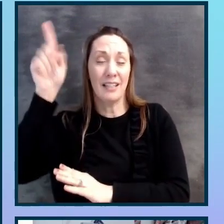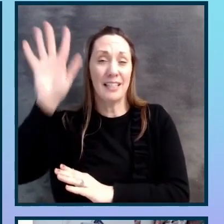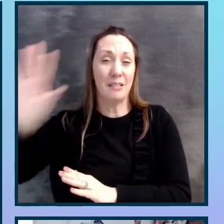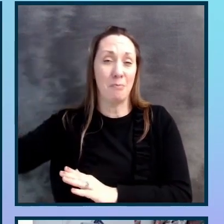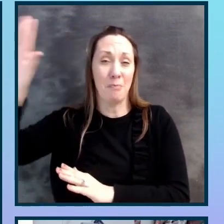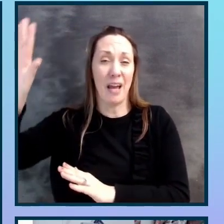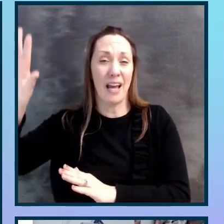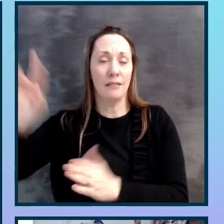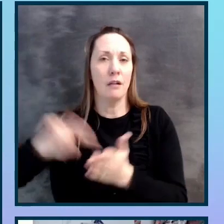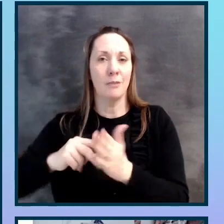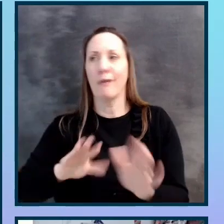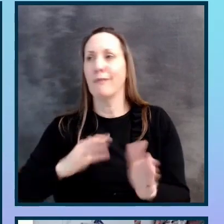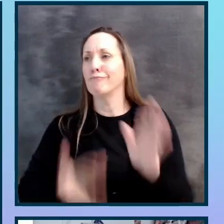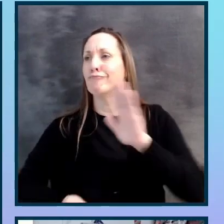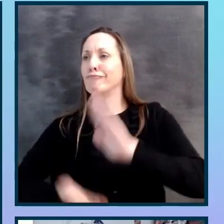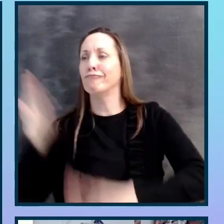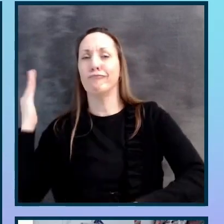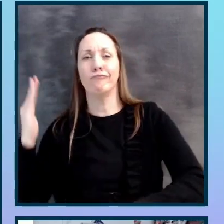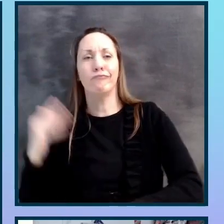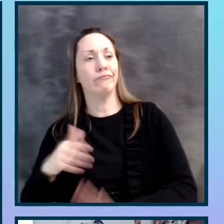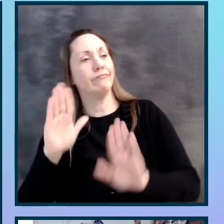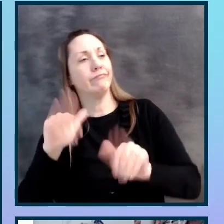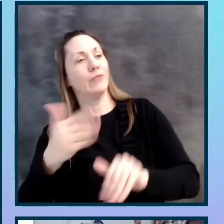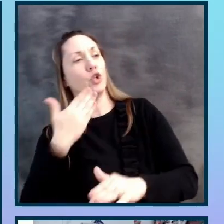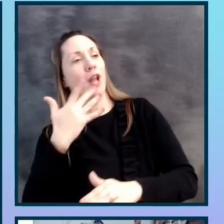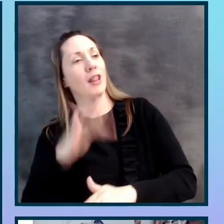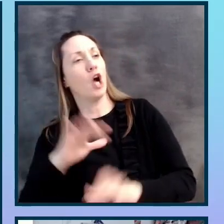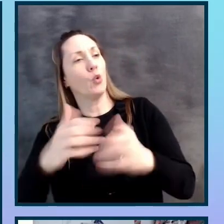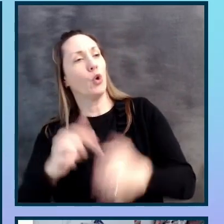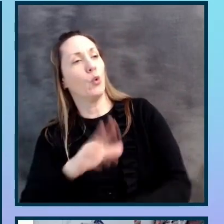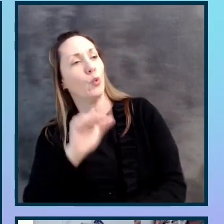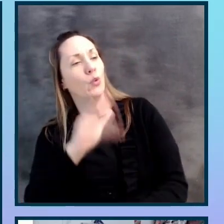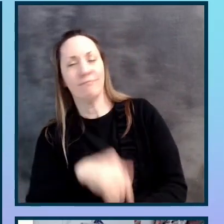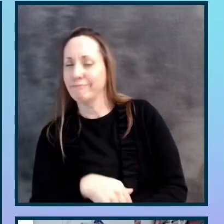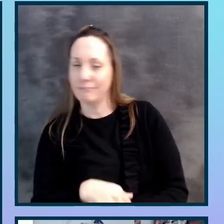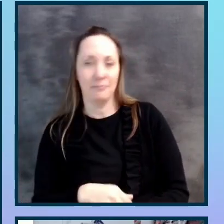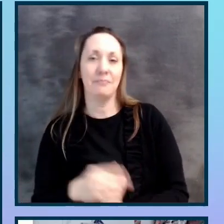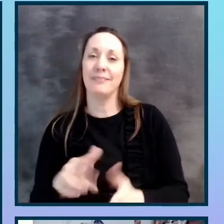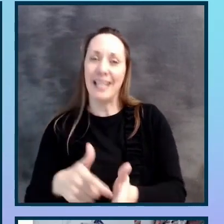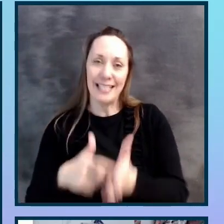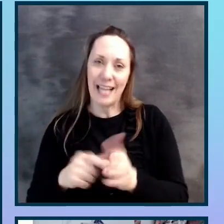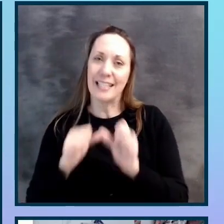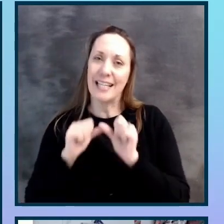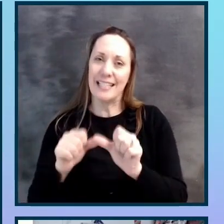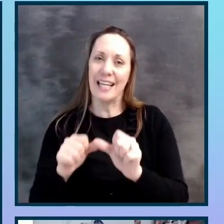and wish the mission crew good luck. It takes continuous vigilance and monitoring